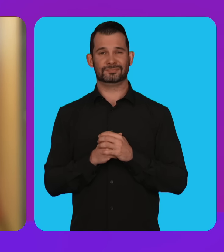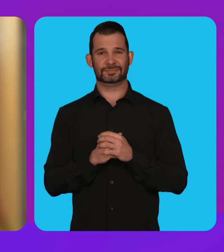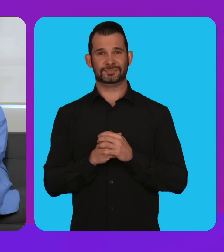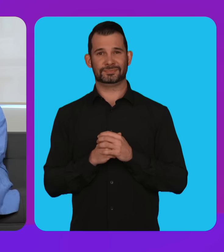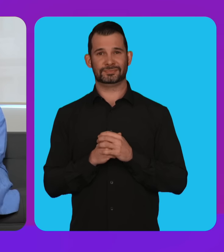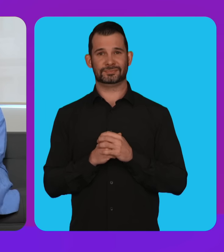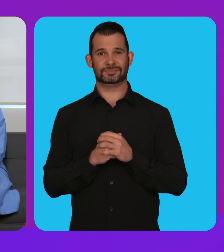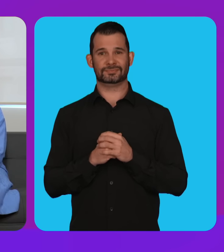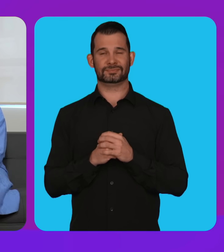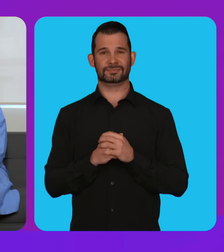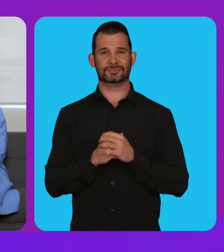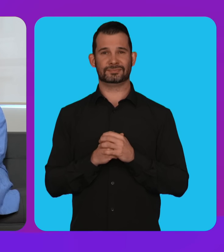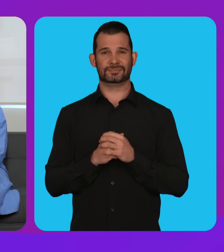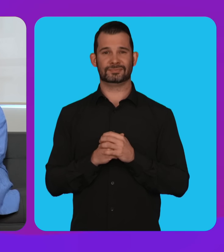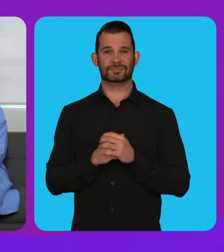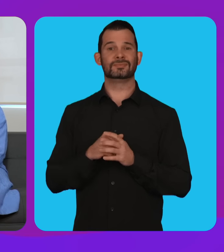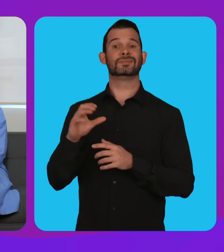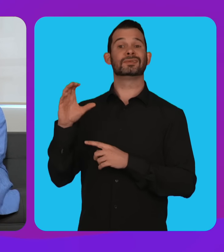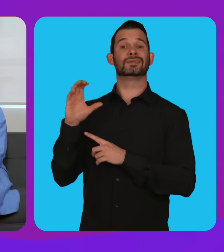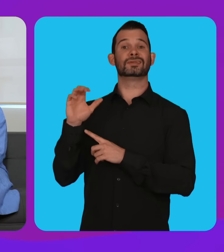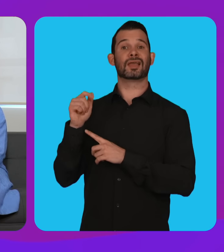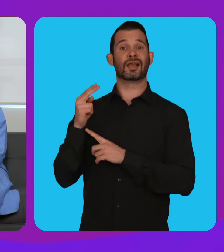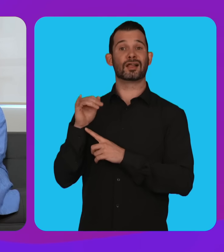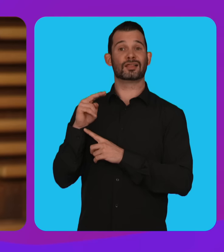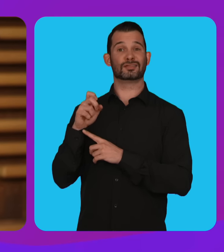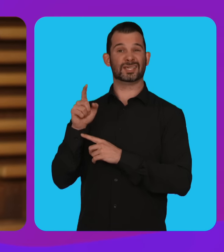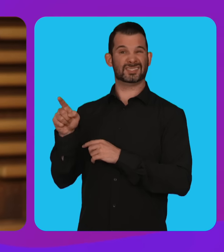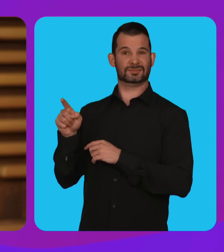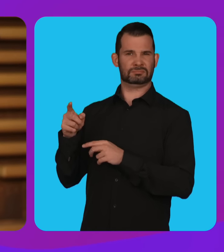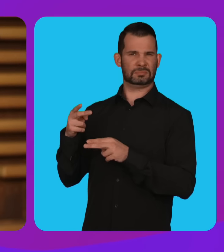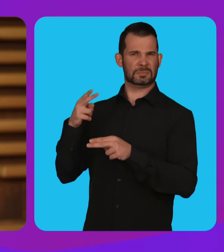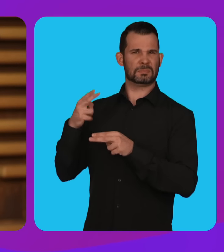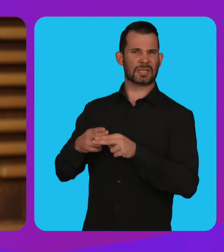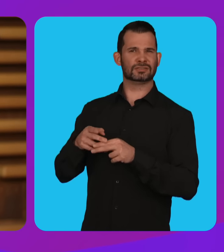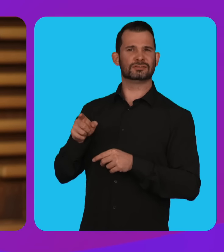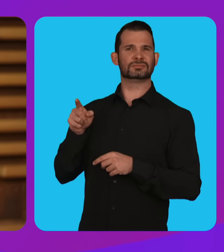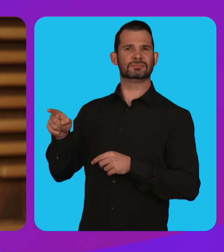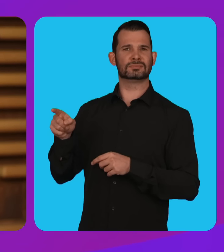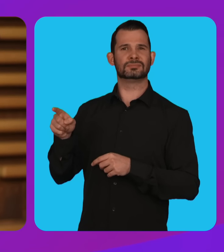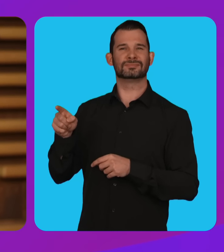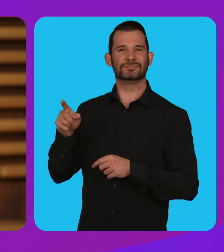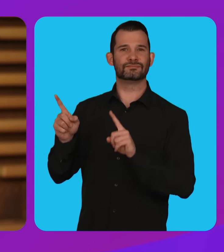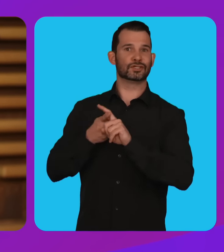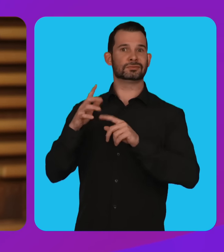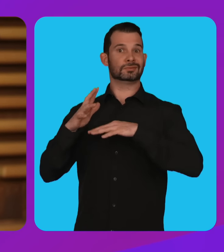Catherine mentioned the first national Indigenous strategy. I was in Winnipeg when it was announced,